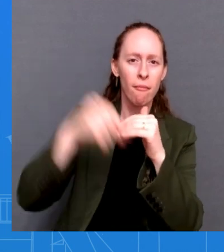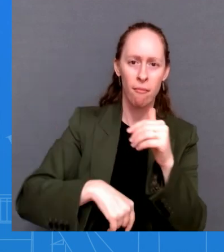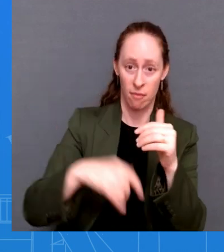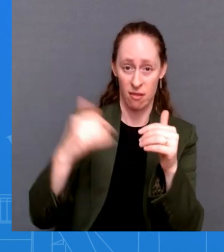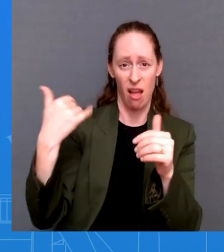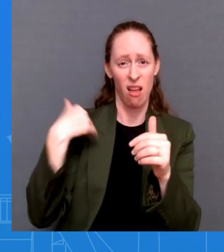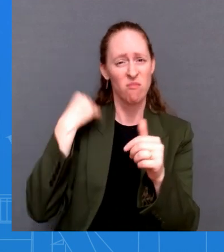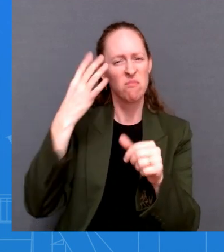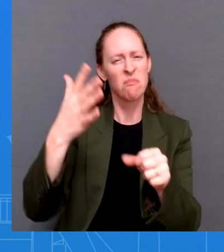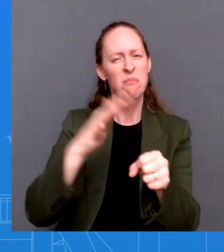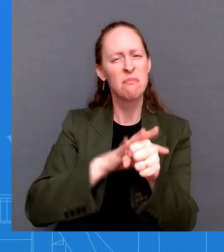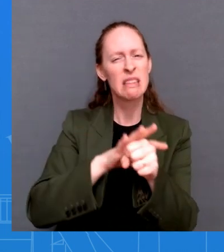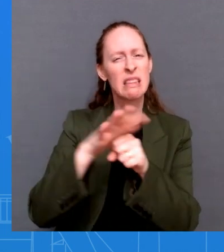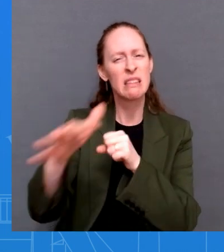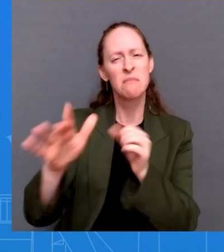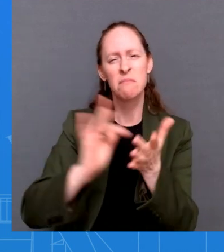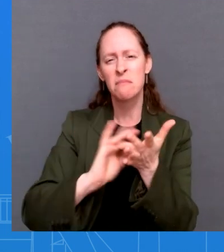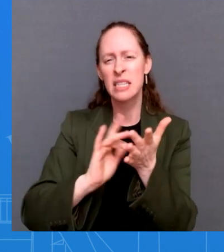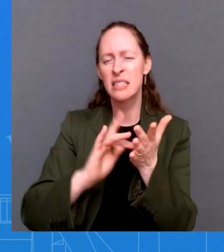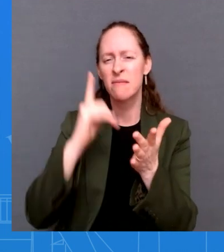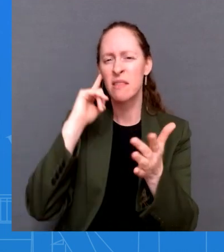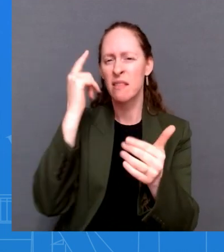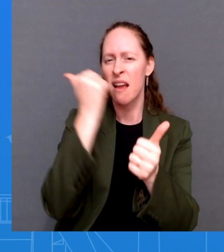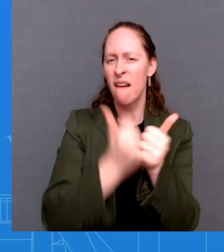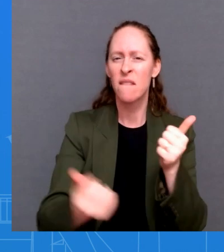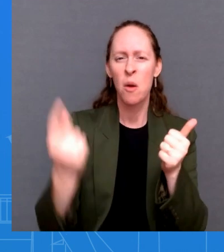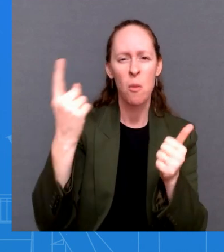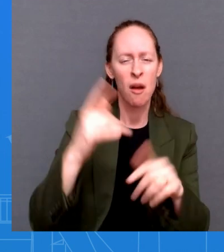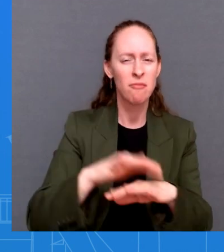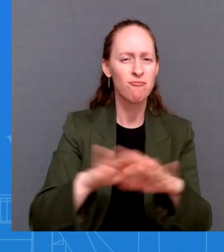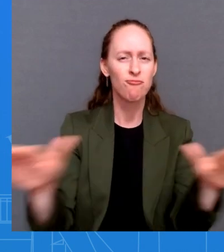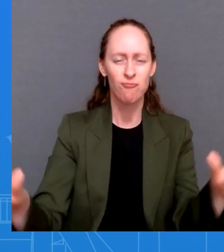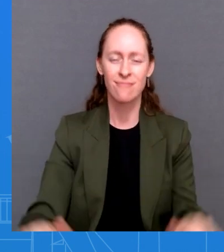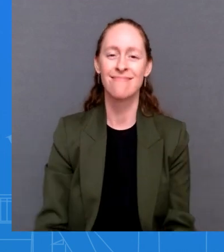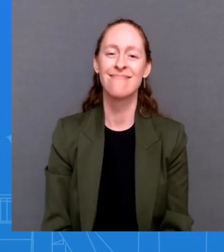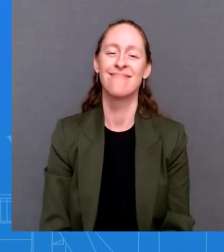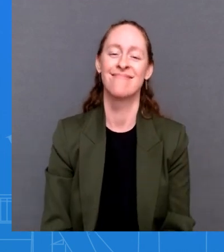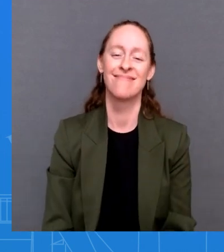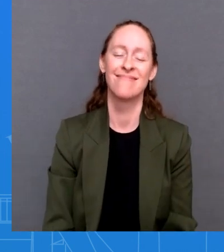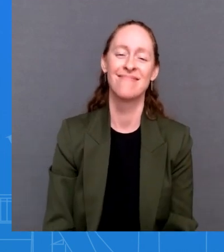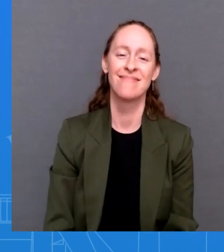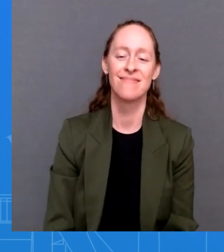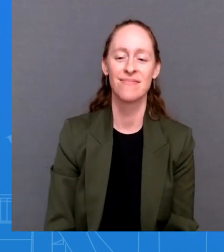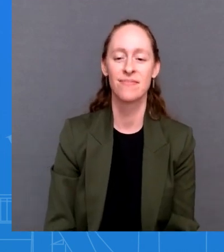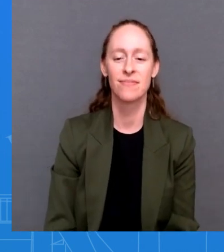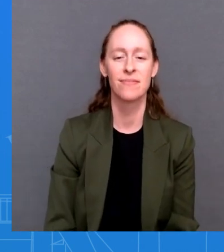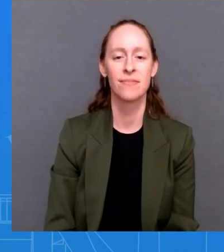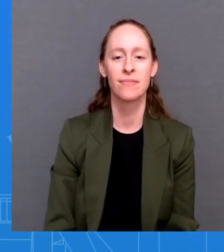I'm also glad that we've seen significant progress in intradermal administration of vaccine in just the last two weeks.